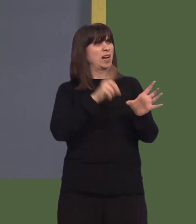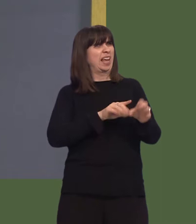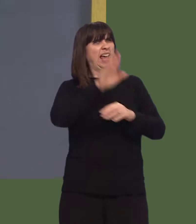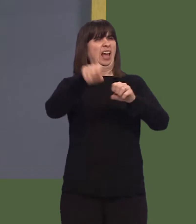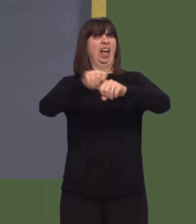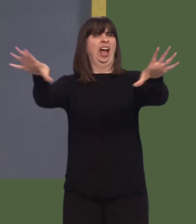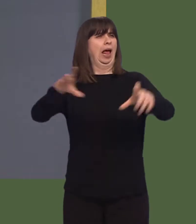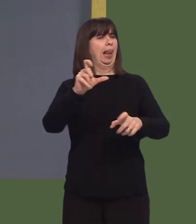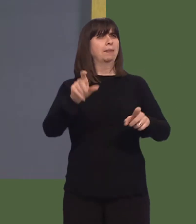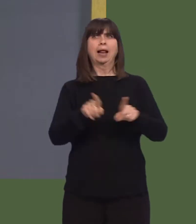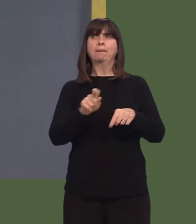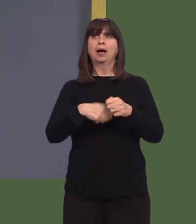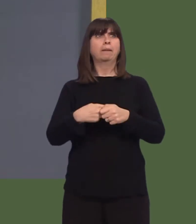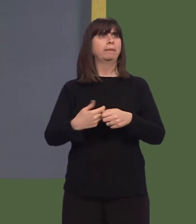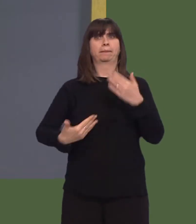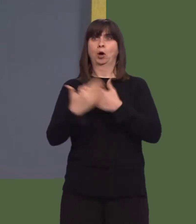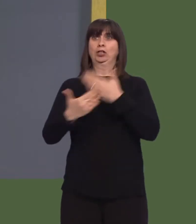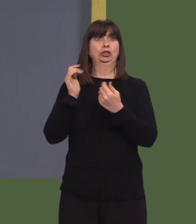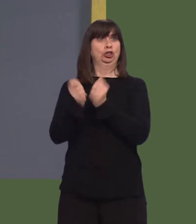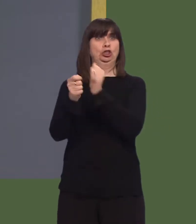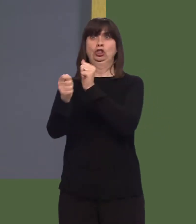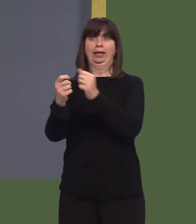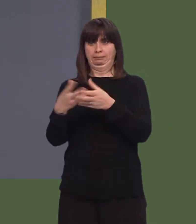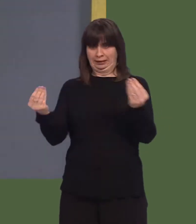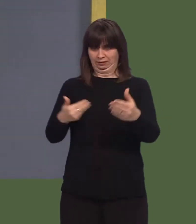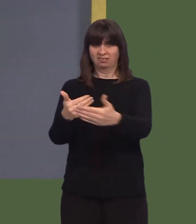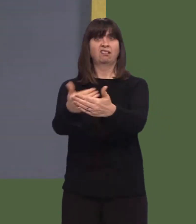on the front foot, and how will the Welsh Government engage with diaspora groups to